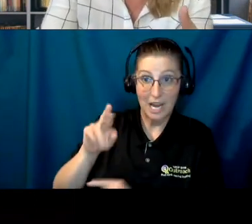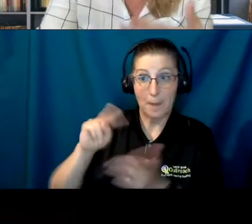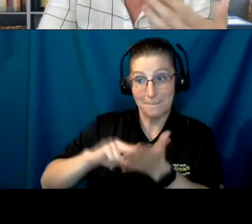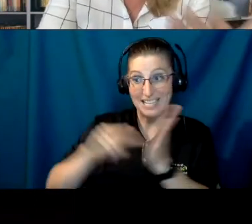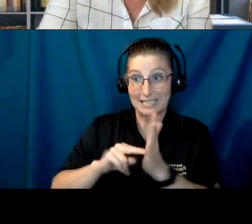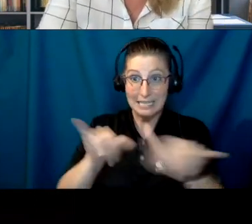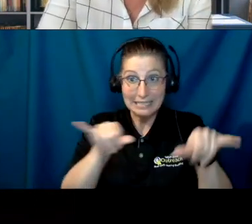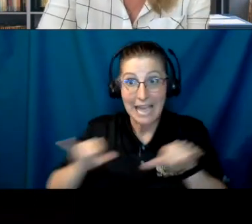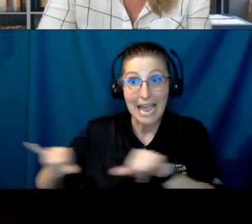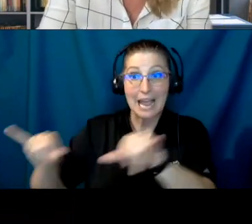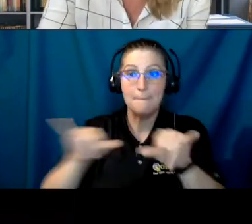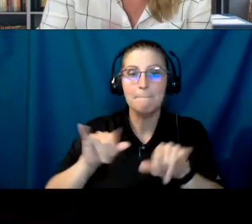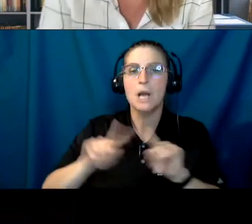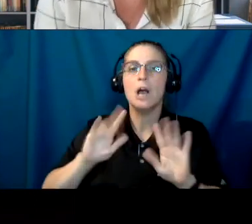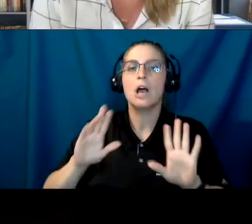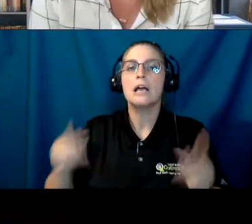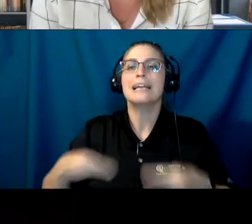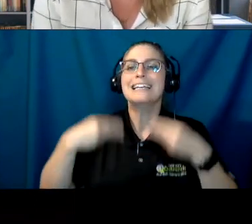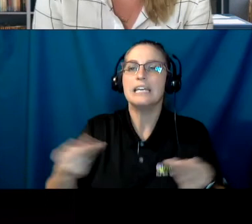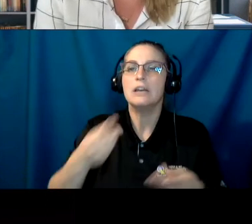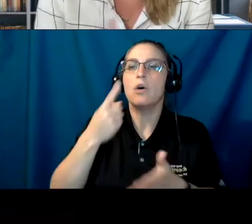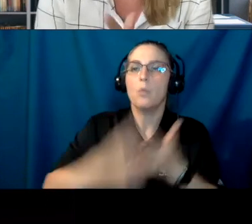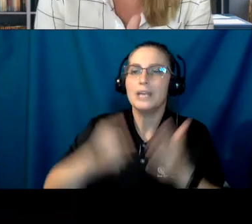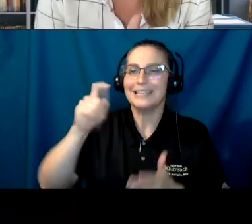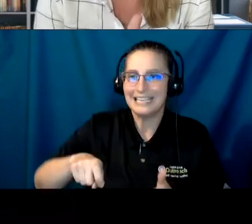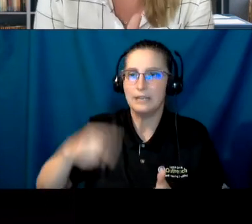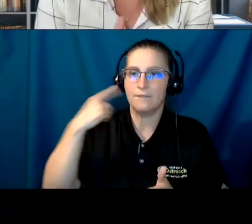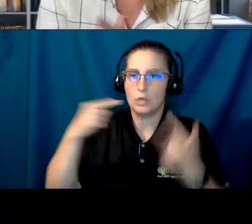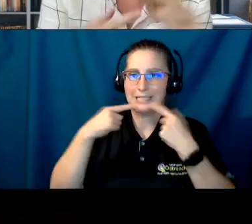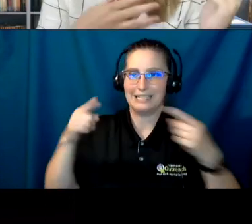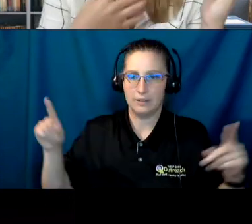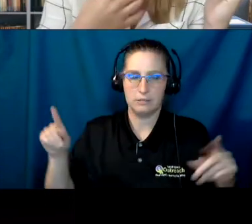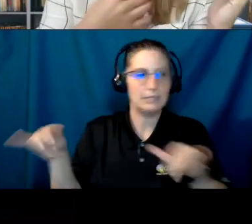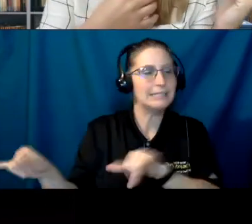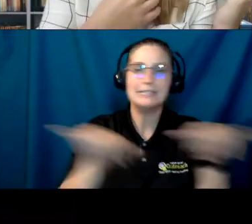what we need to be successful, just like in education. And so this is a great way to say,